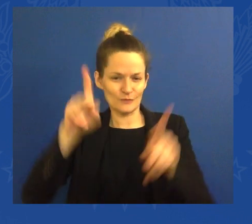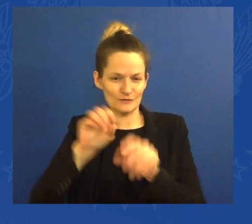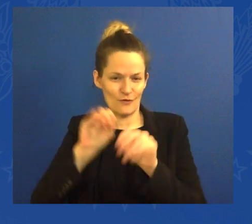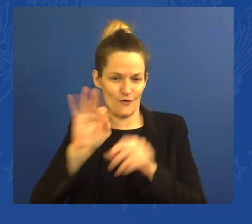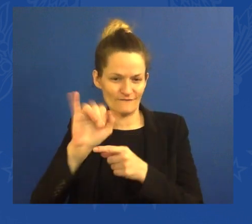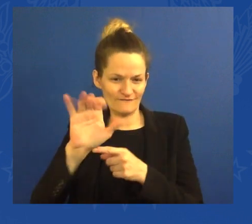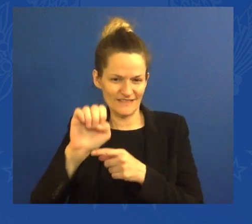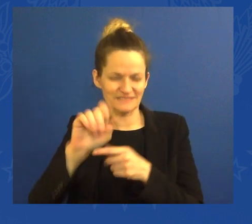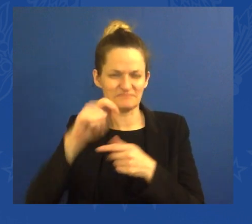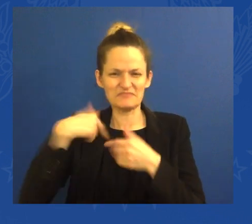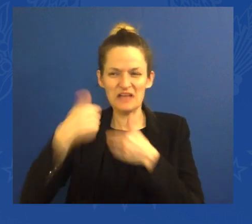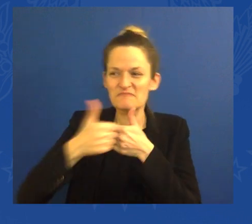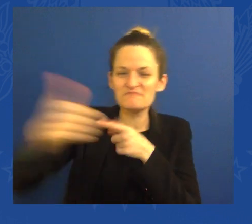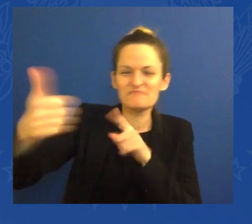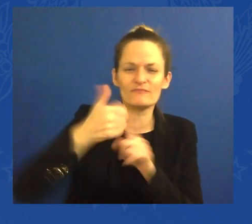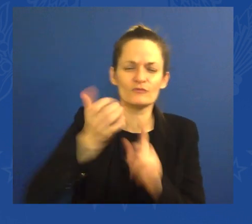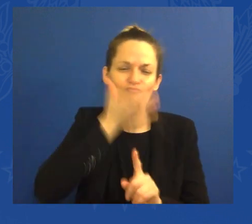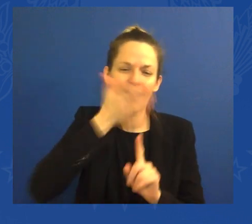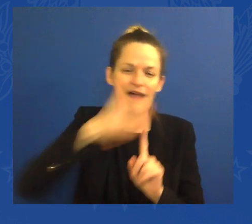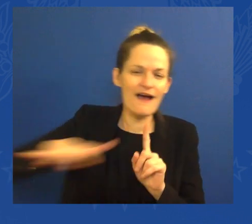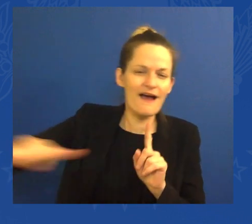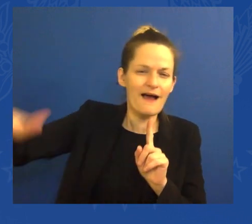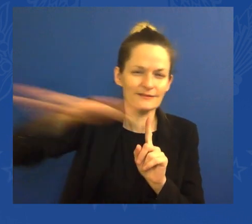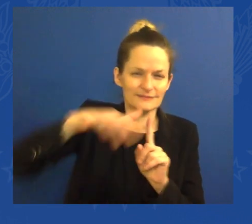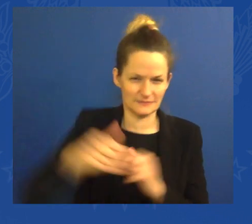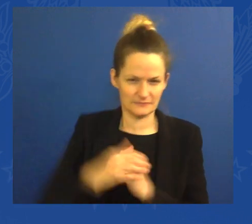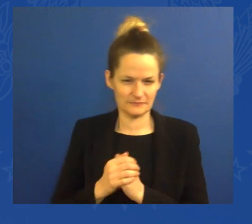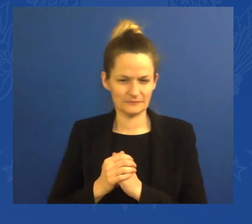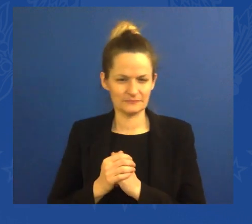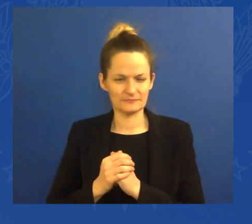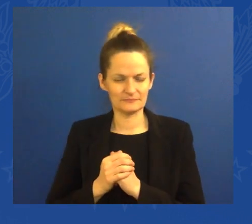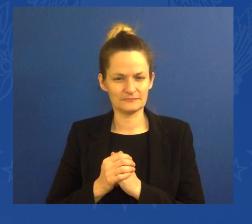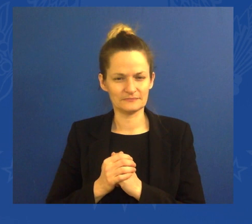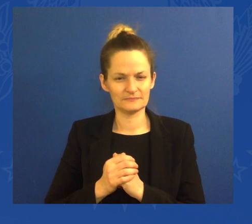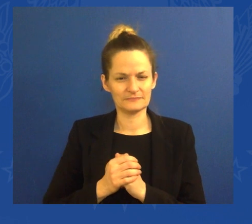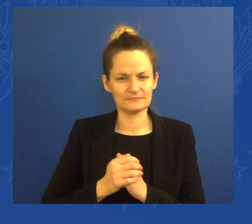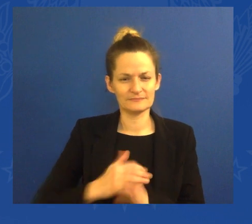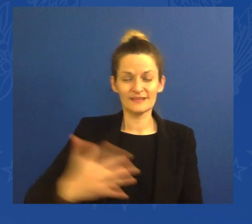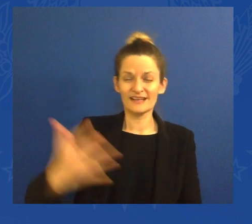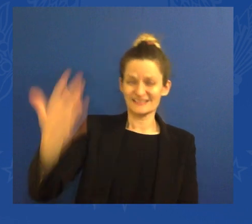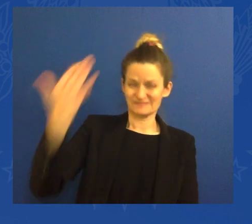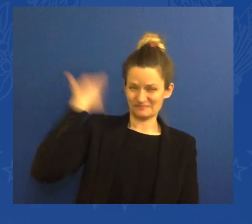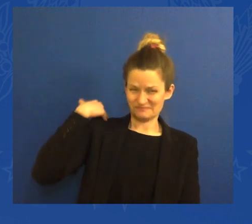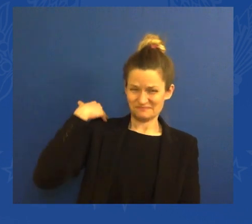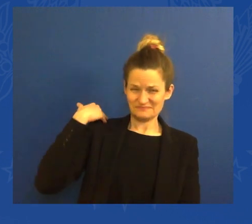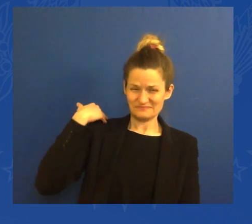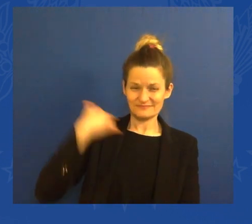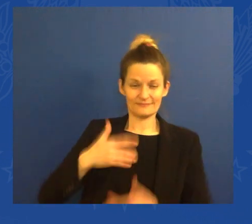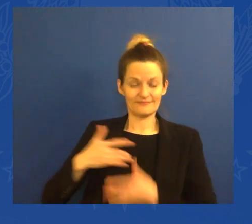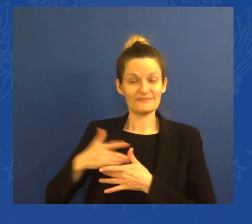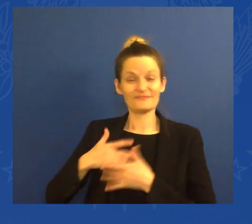this Valentine's Day -- the first one -- Jill got -- in typical professor/teacher form,